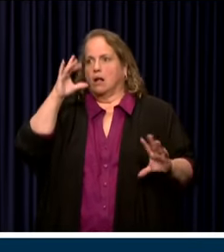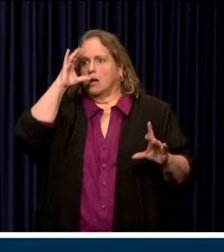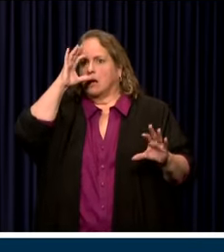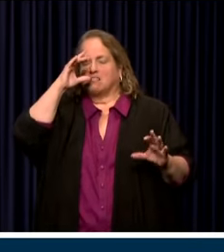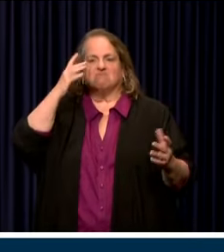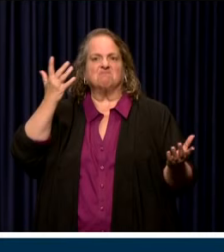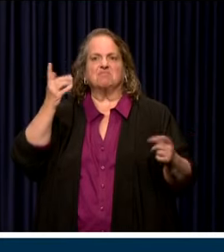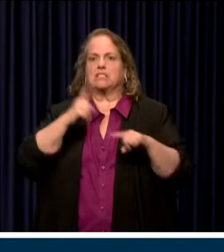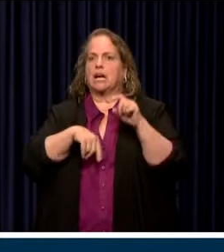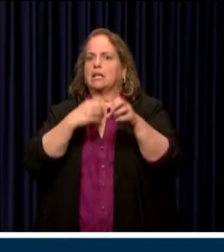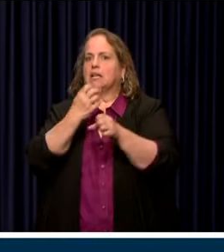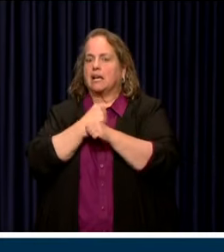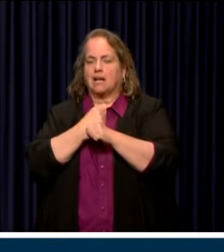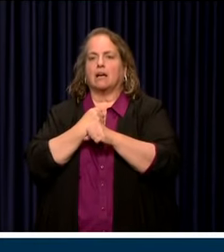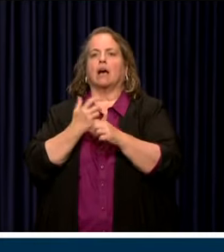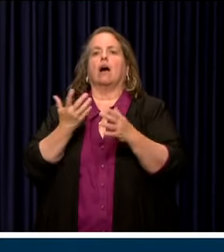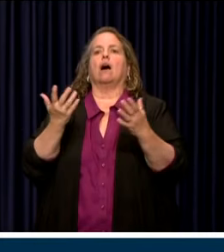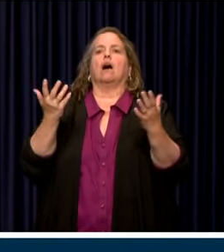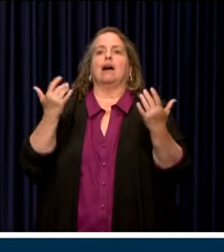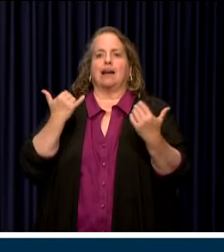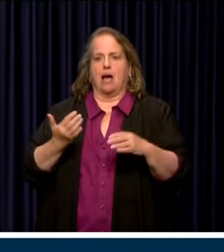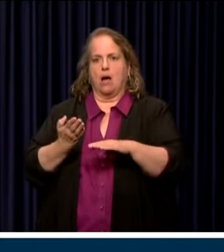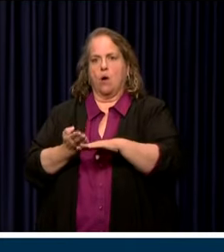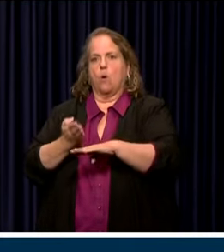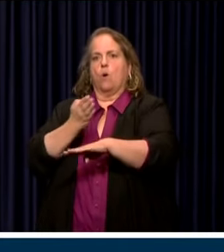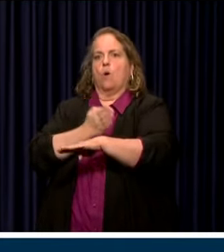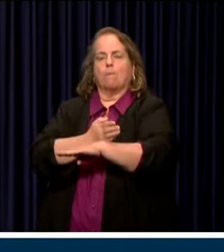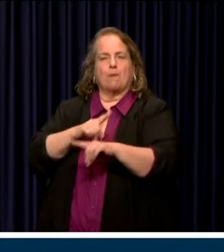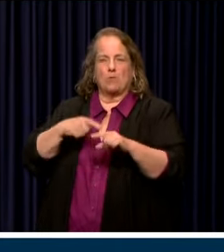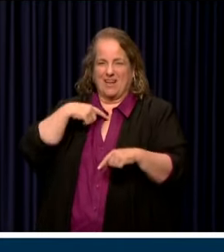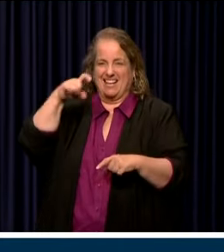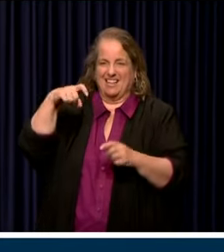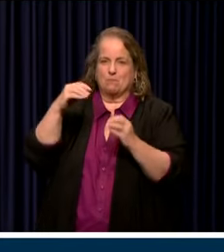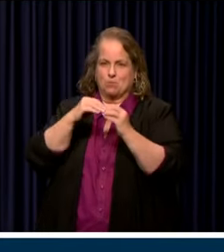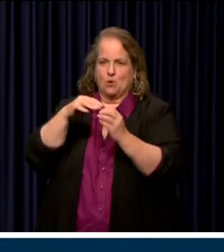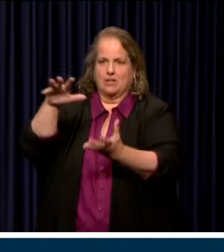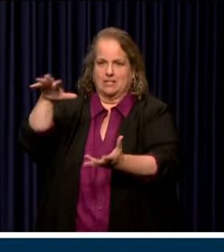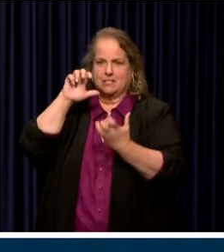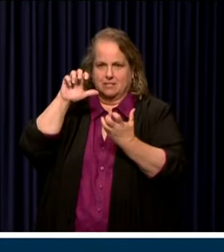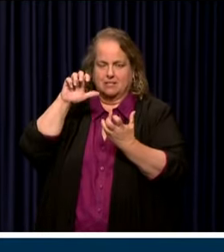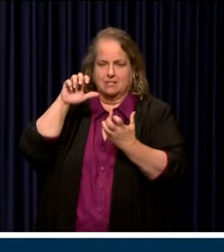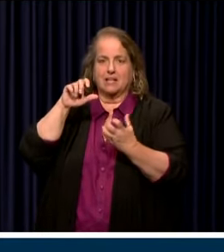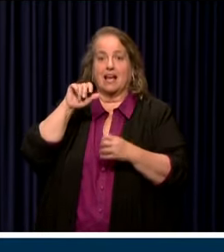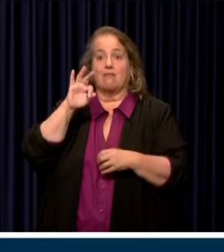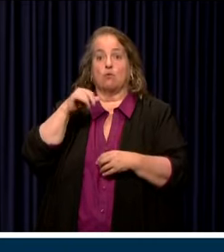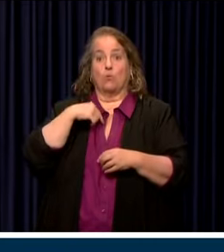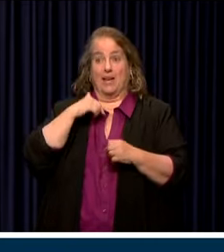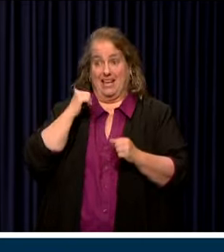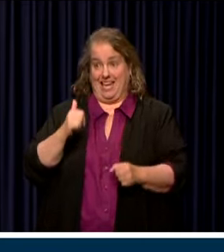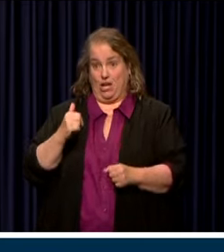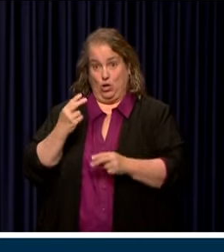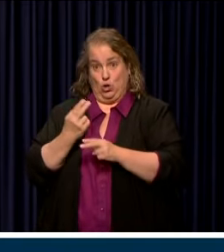FACILITY SLIDE. THIS IS A TOUGH ONE EVERY DAY. AND I WILL TELL YOU THAT